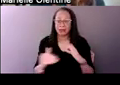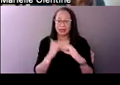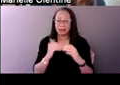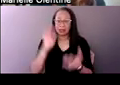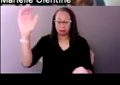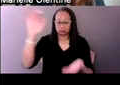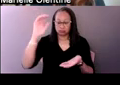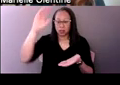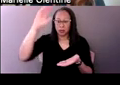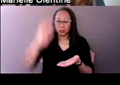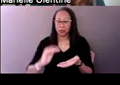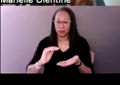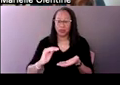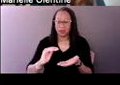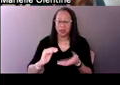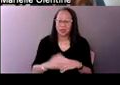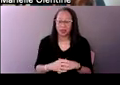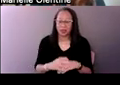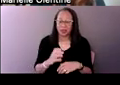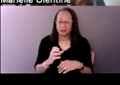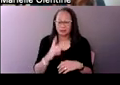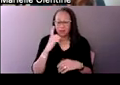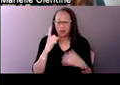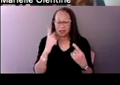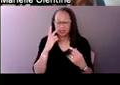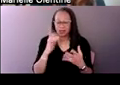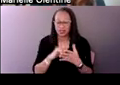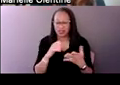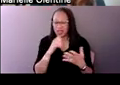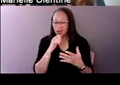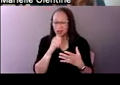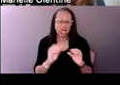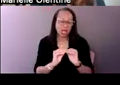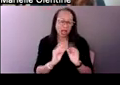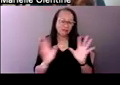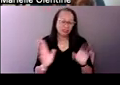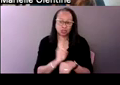So I would go where you're wanted at that point.